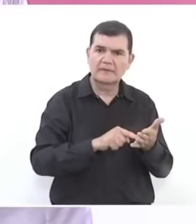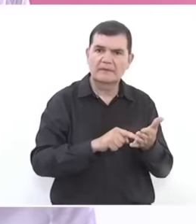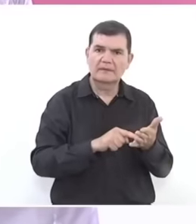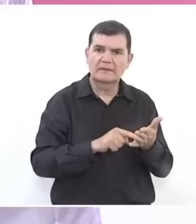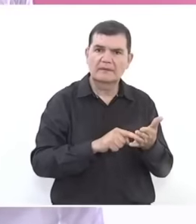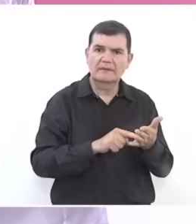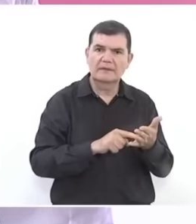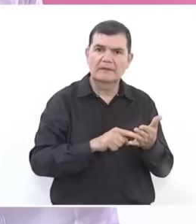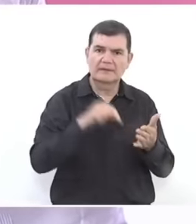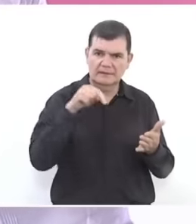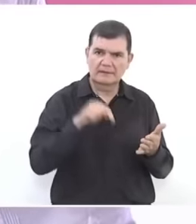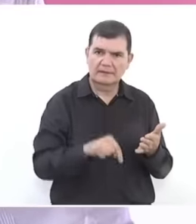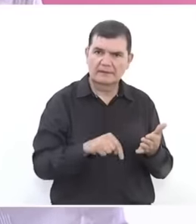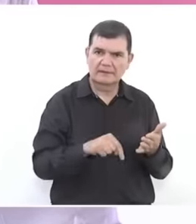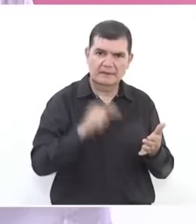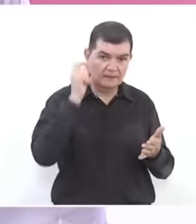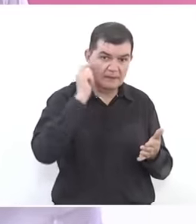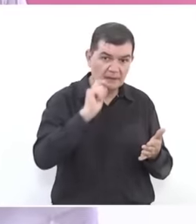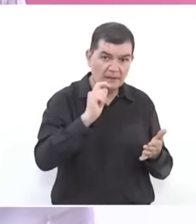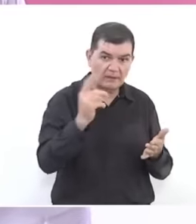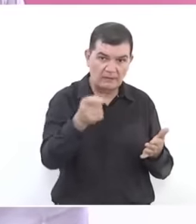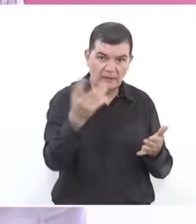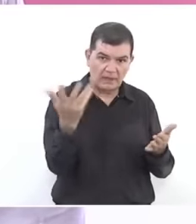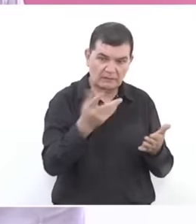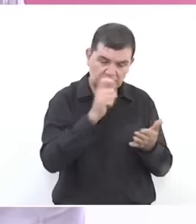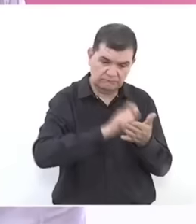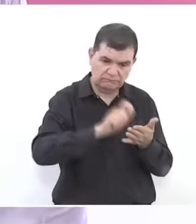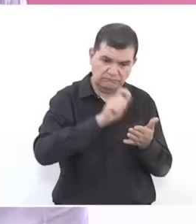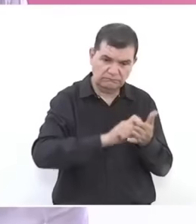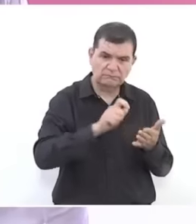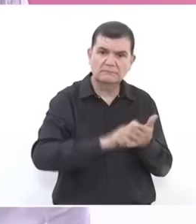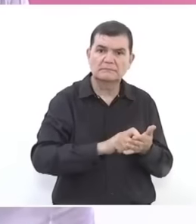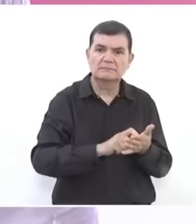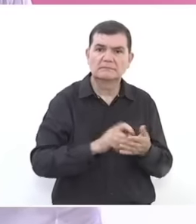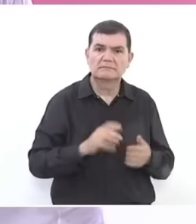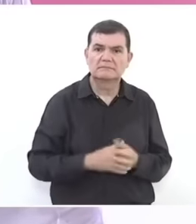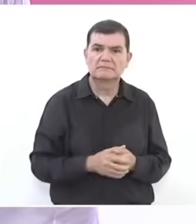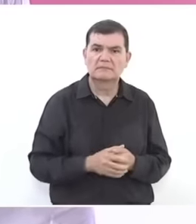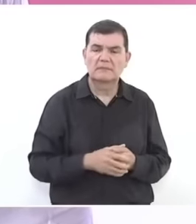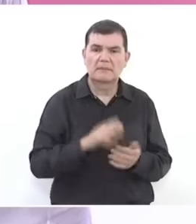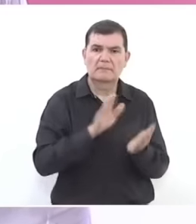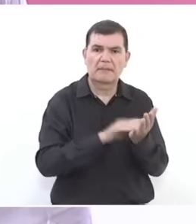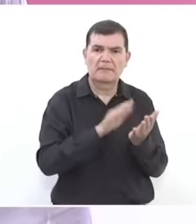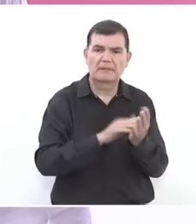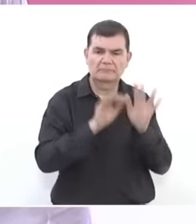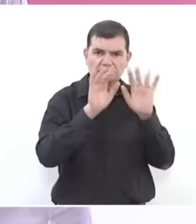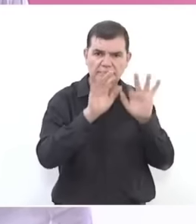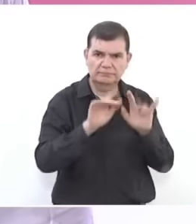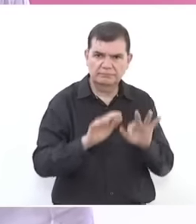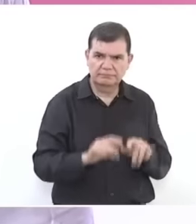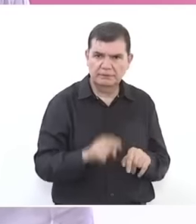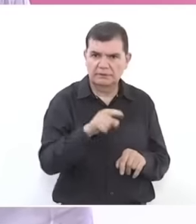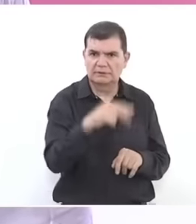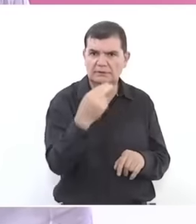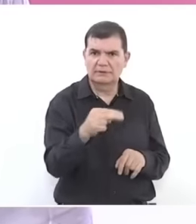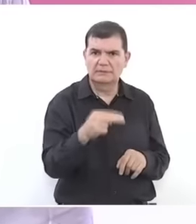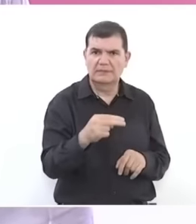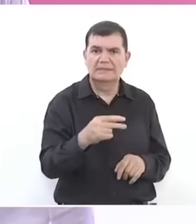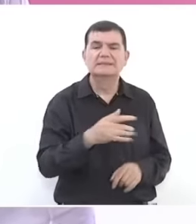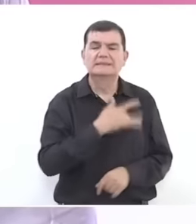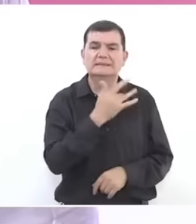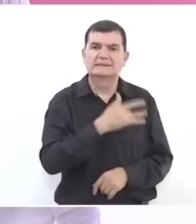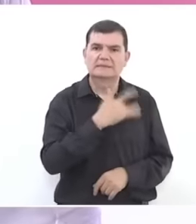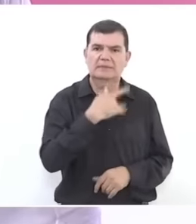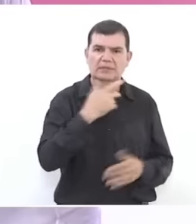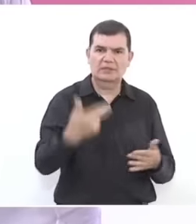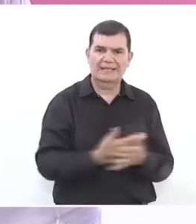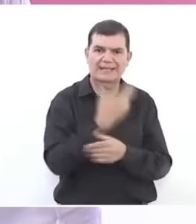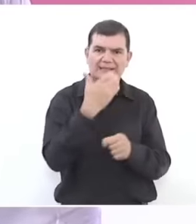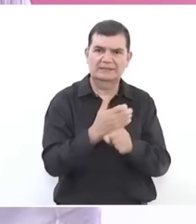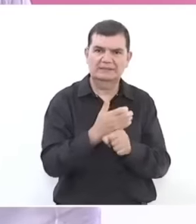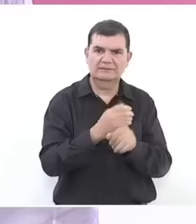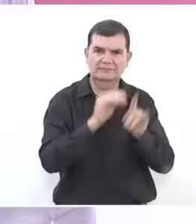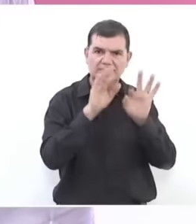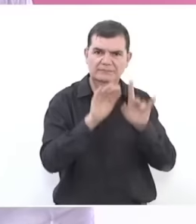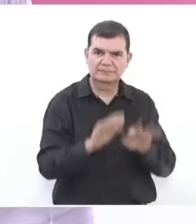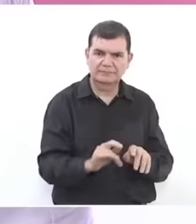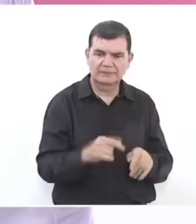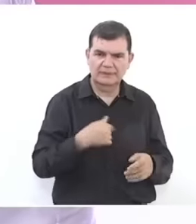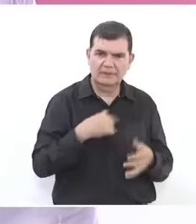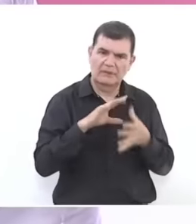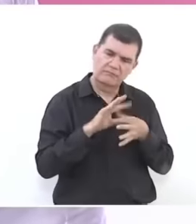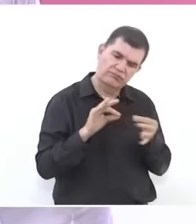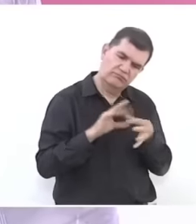Here in Guerrero, the document that is known as the sentiments of the nation was dictated by